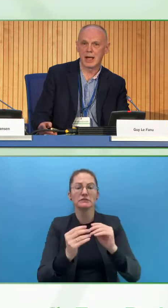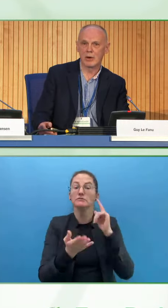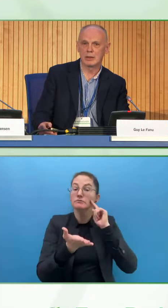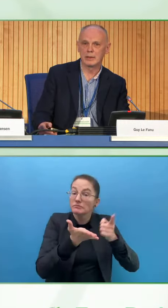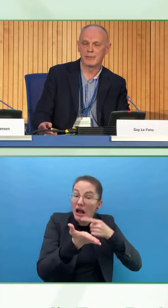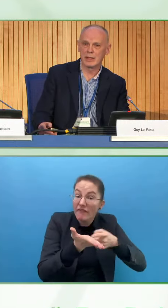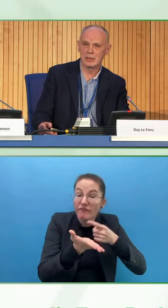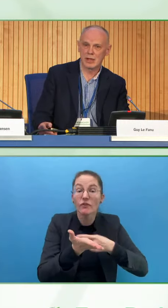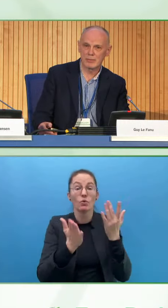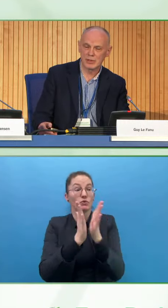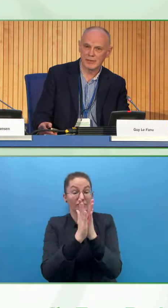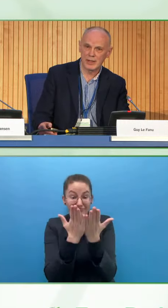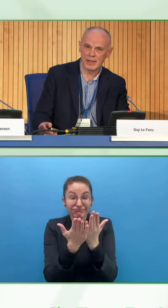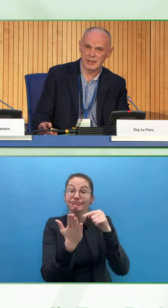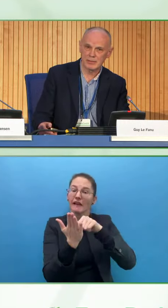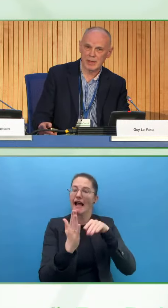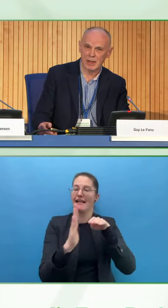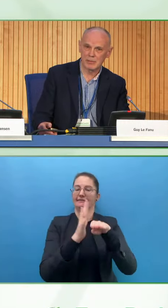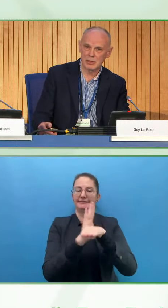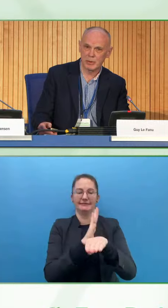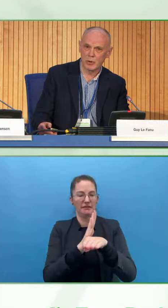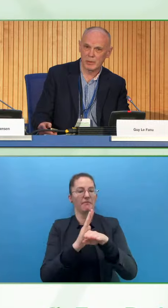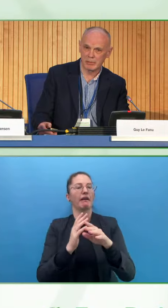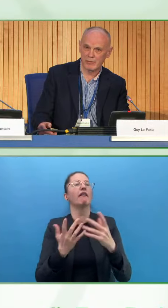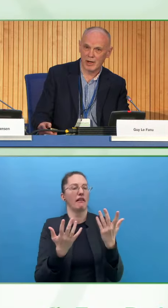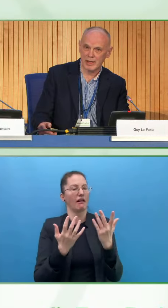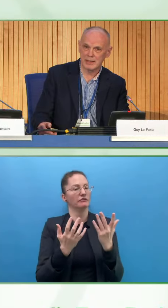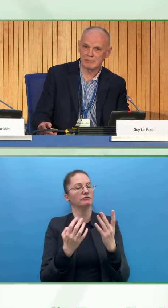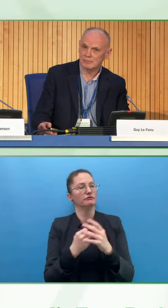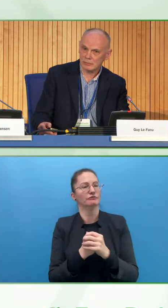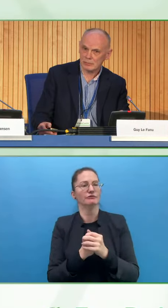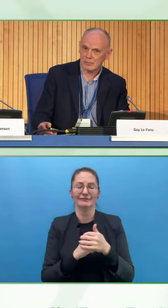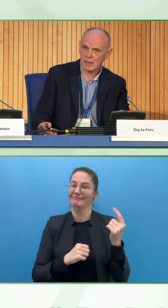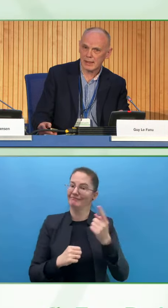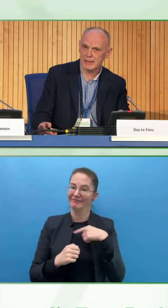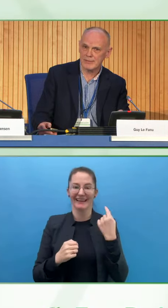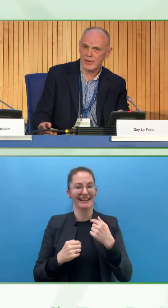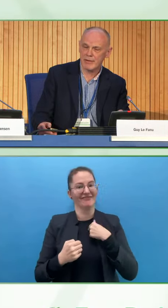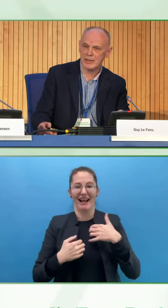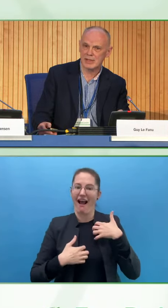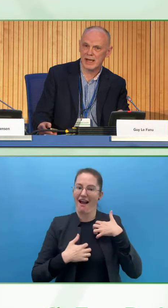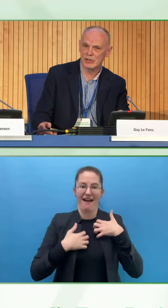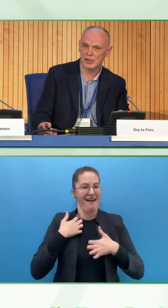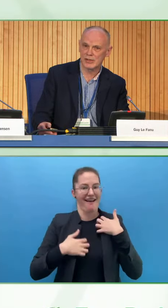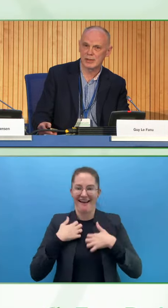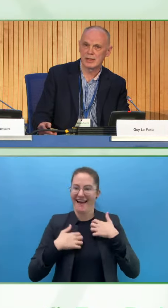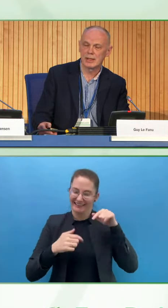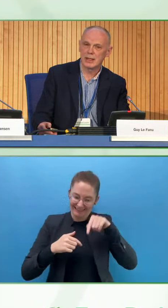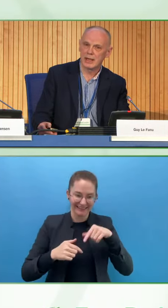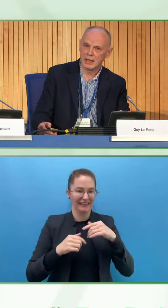Now in terms of the support we provide, it's in various stages.